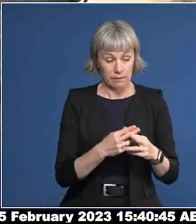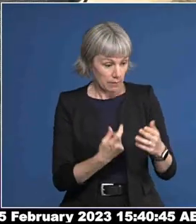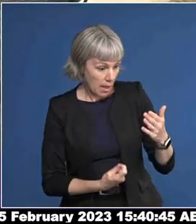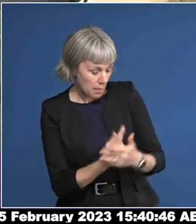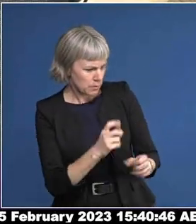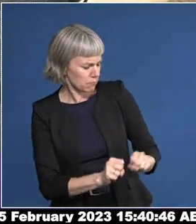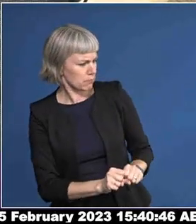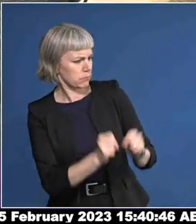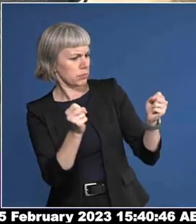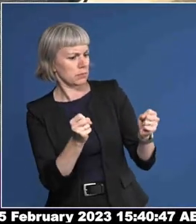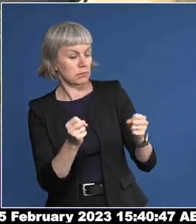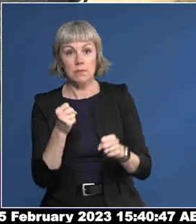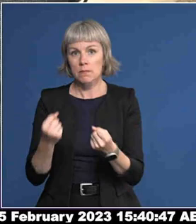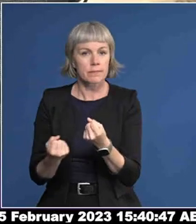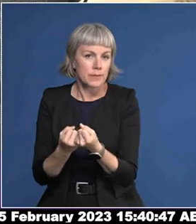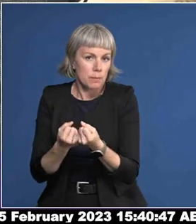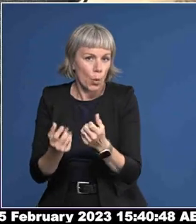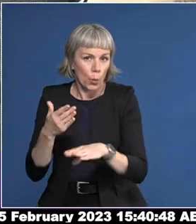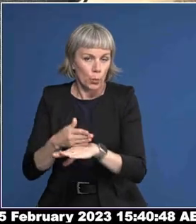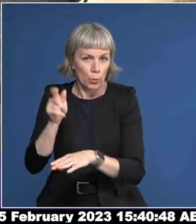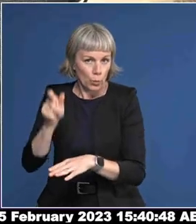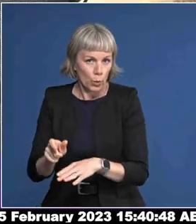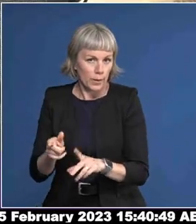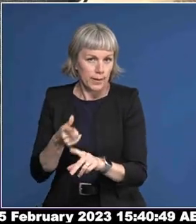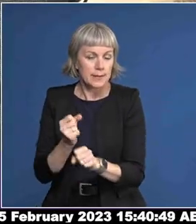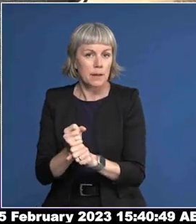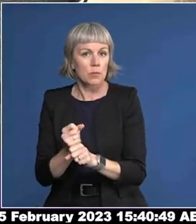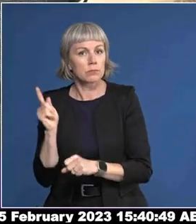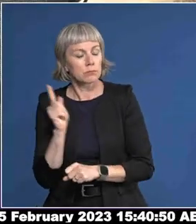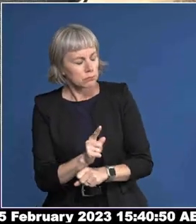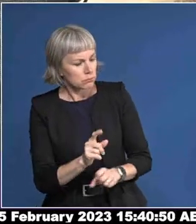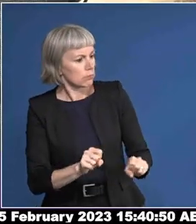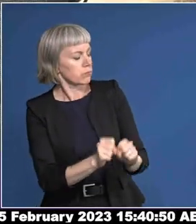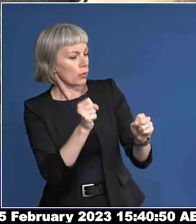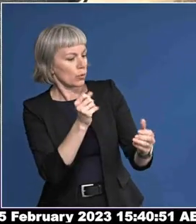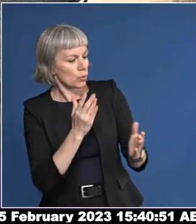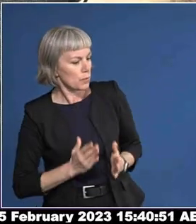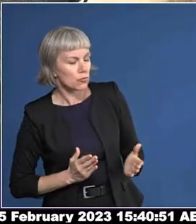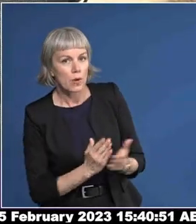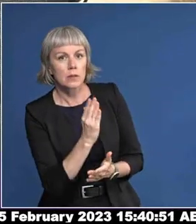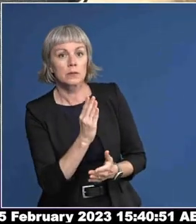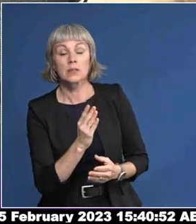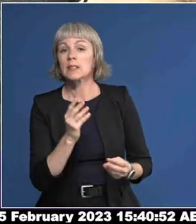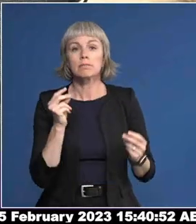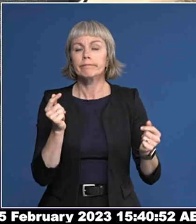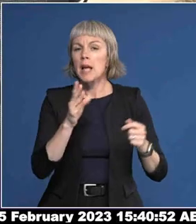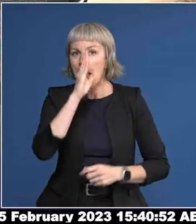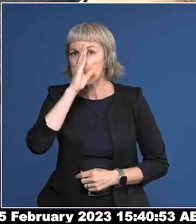support worker, for example, there would be an immediate action, and that would be a stand-down and probably result in a termination.